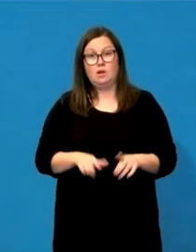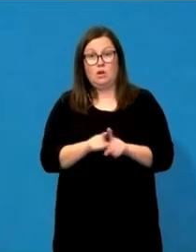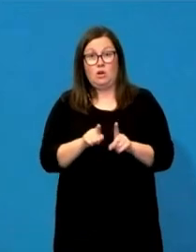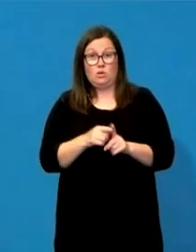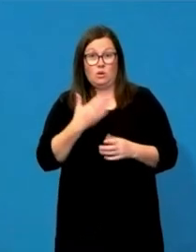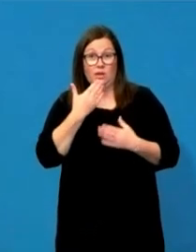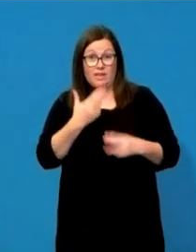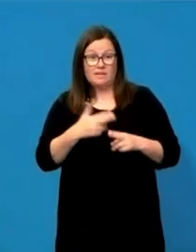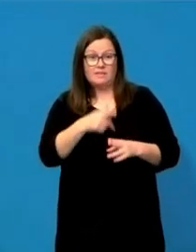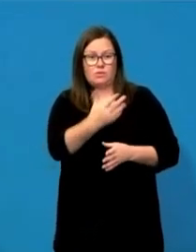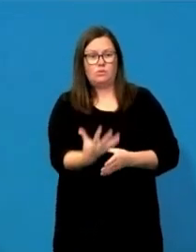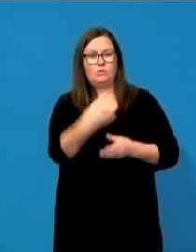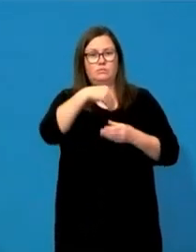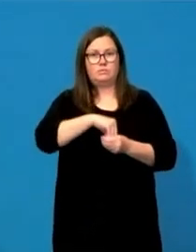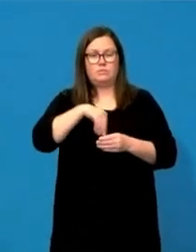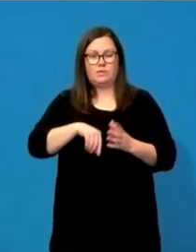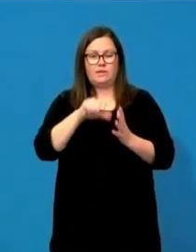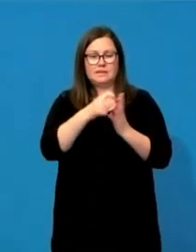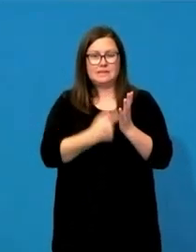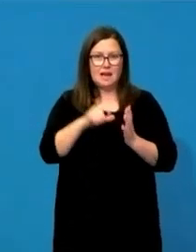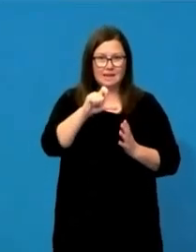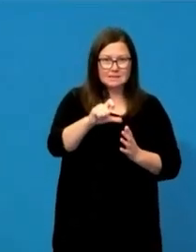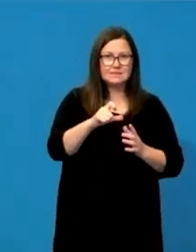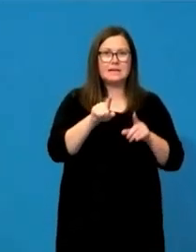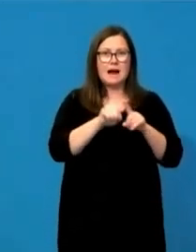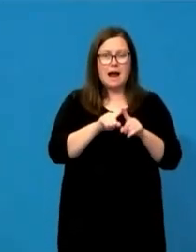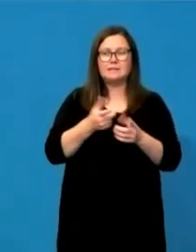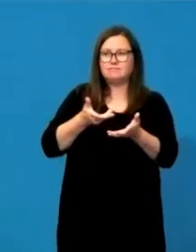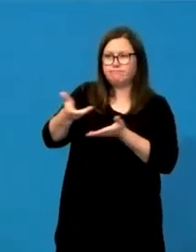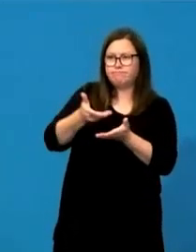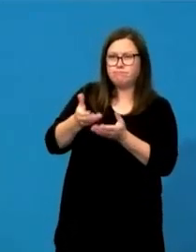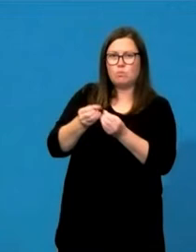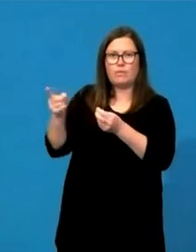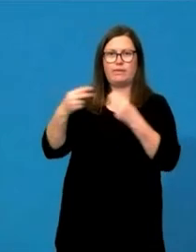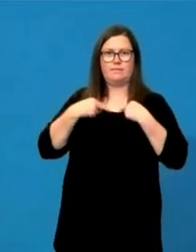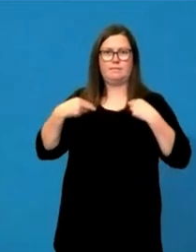session with Ms Tarrago in June. Thank you so much. JAZSIKAH: Thank you.